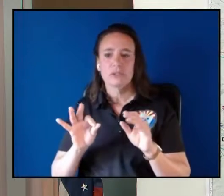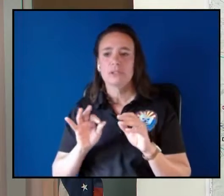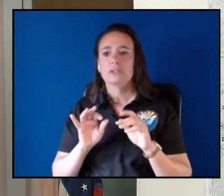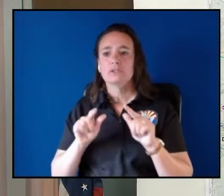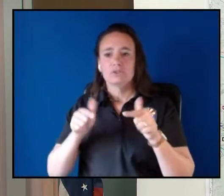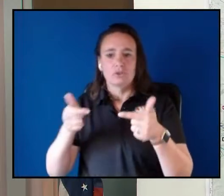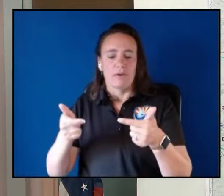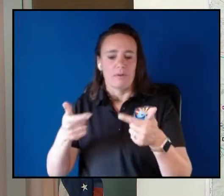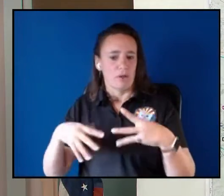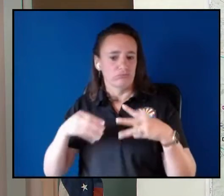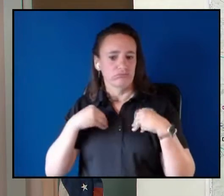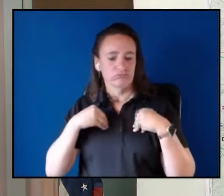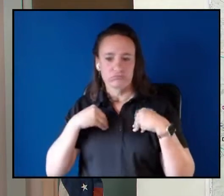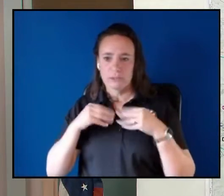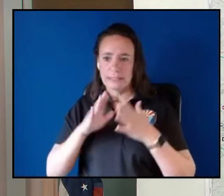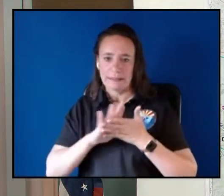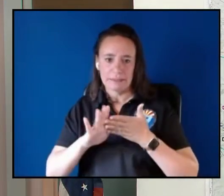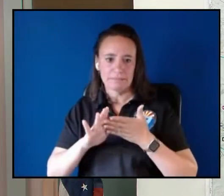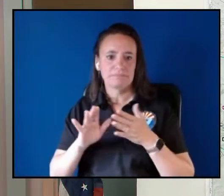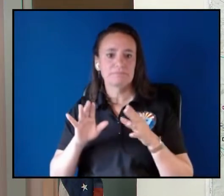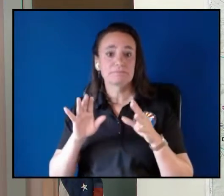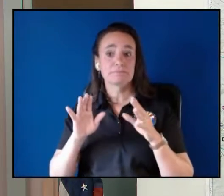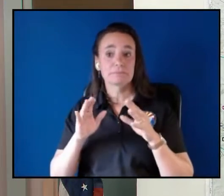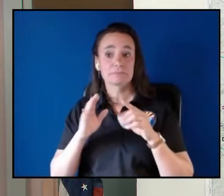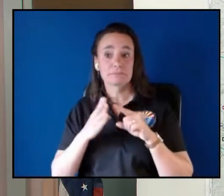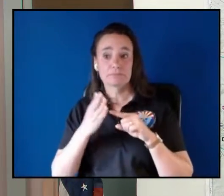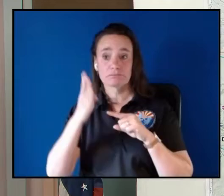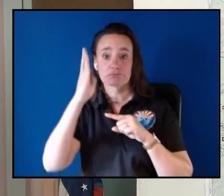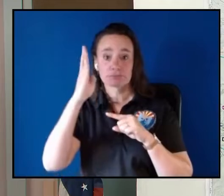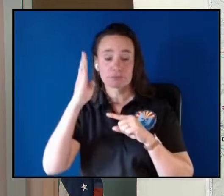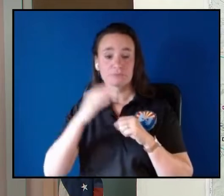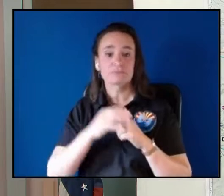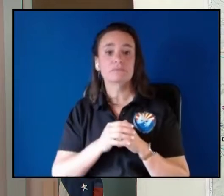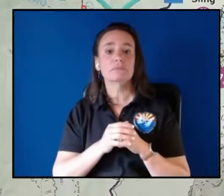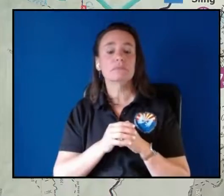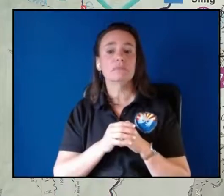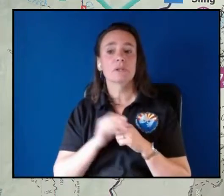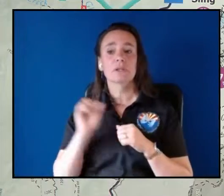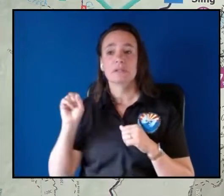They're continuing to mop up and do the work that's